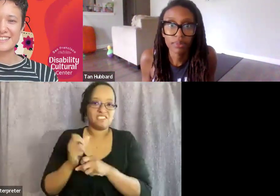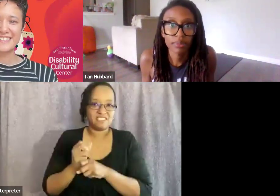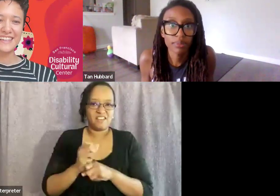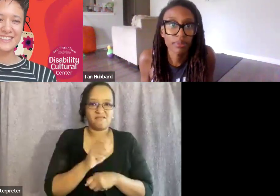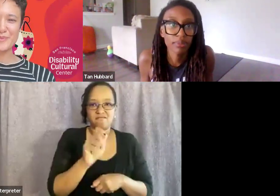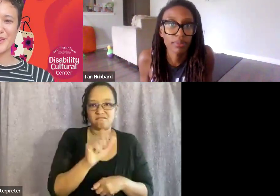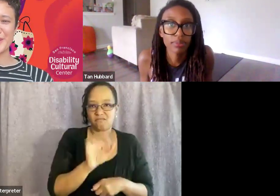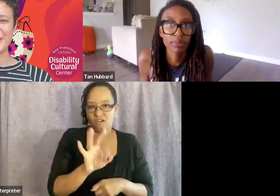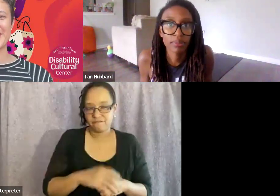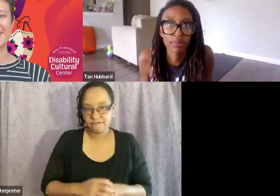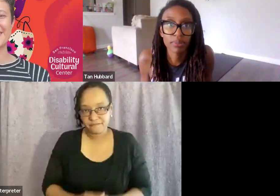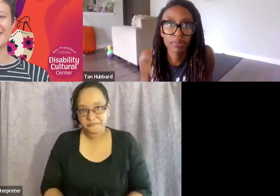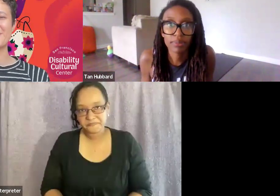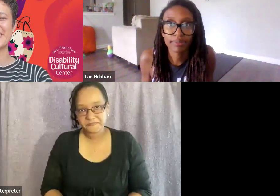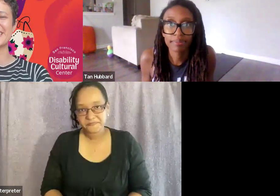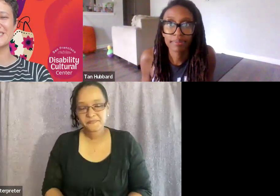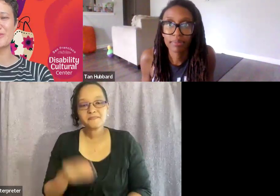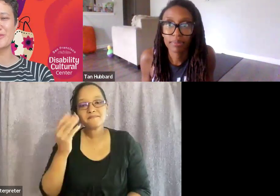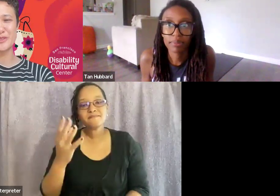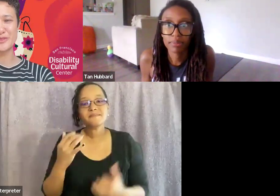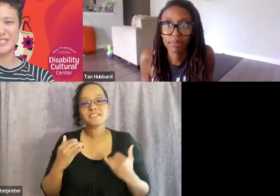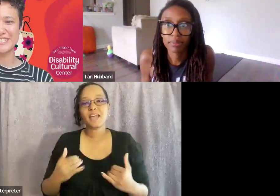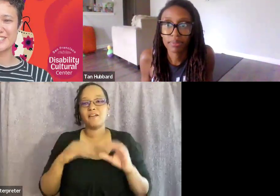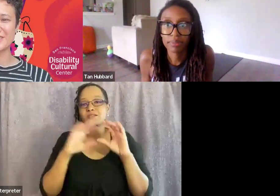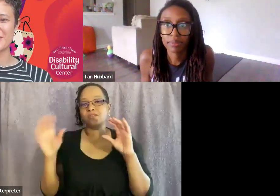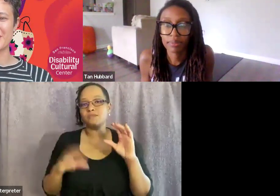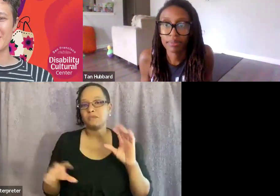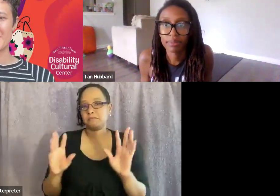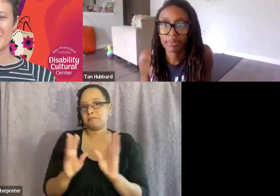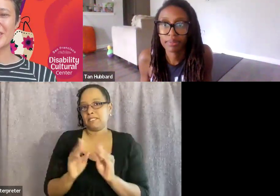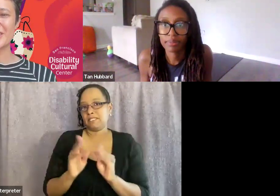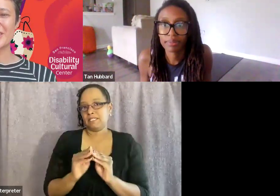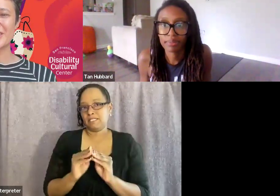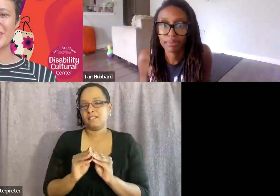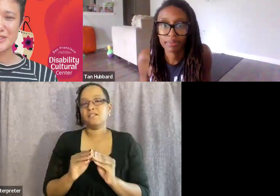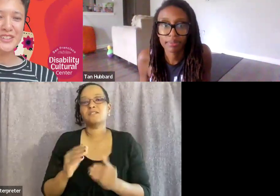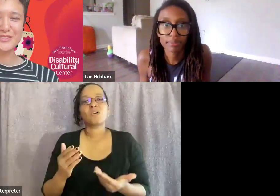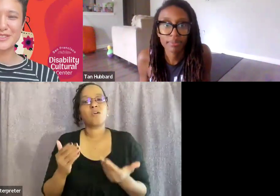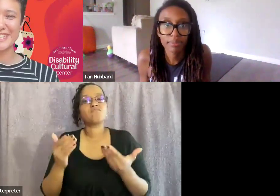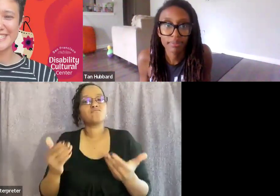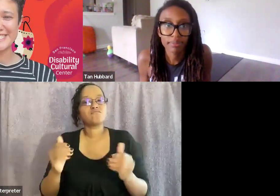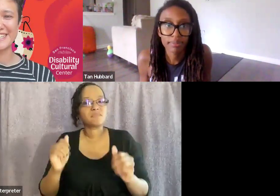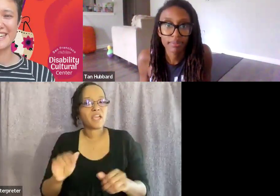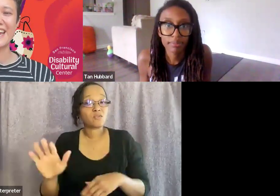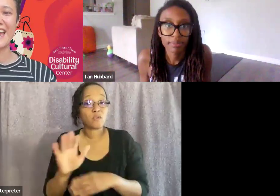Today's program is a Zoom meeting, so feel free to turn on your video if you wish.